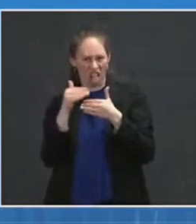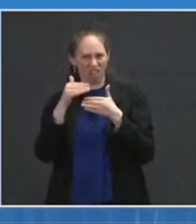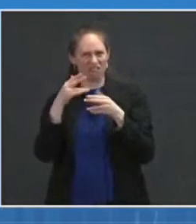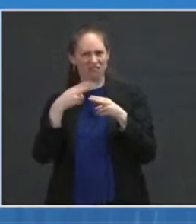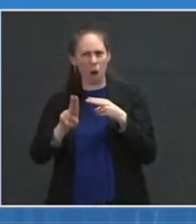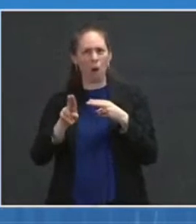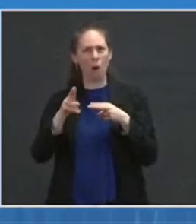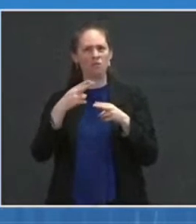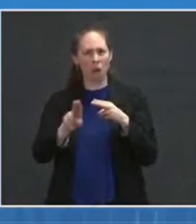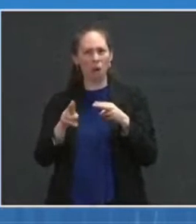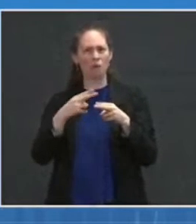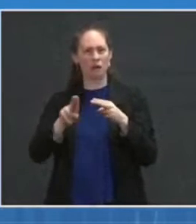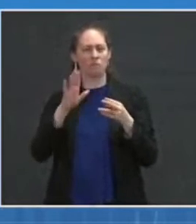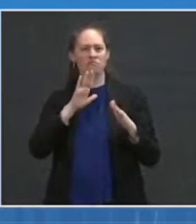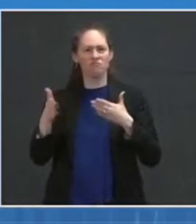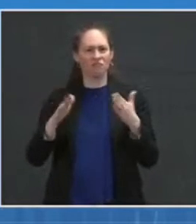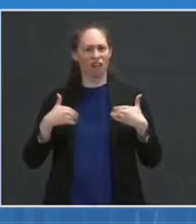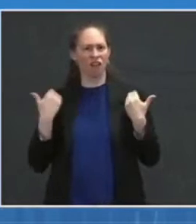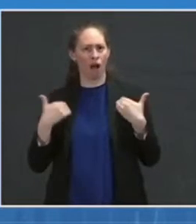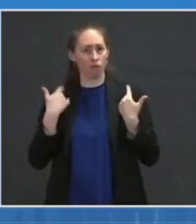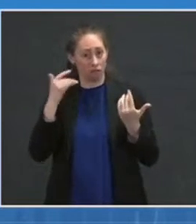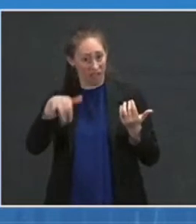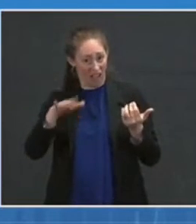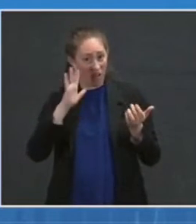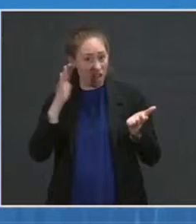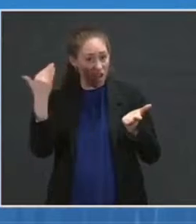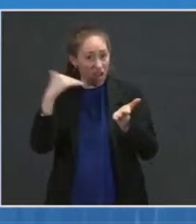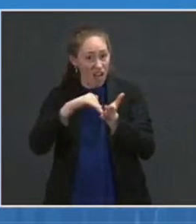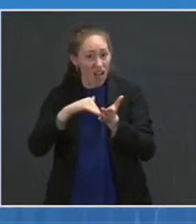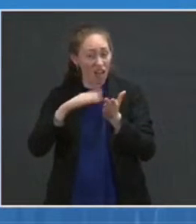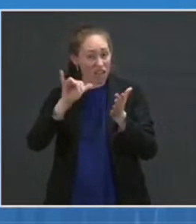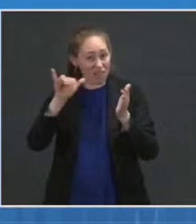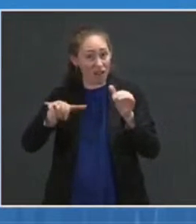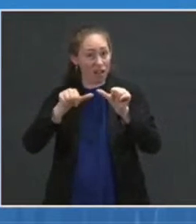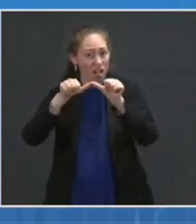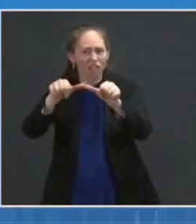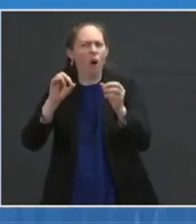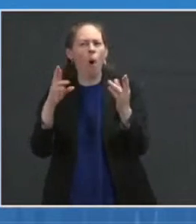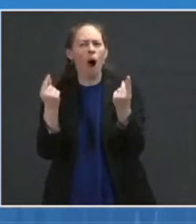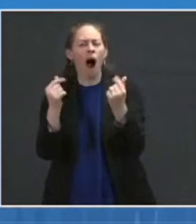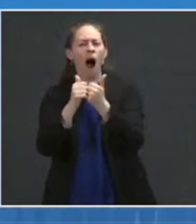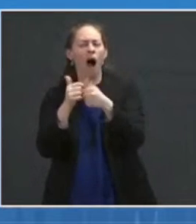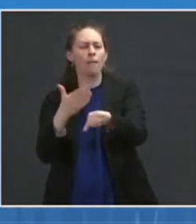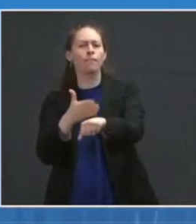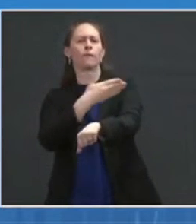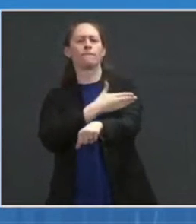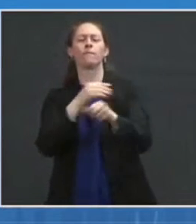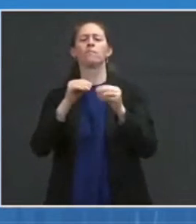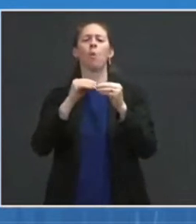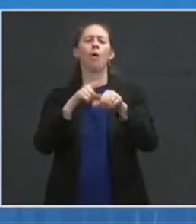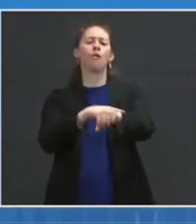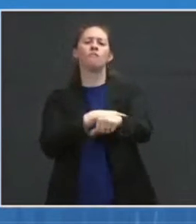CHANGE IN LIFE EXPECTANCY IS. DO WE EXPECT TO BOUNCE BACK?